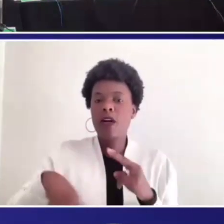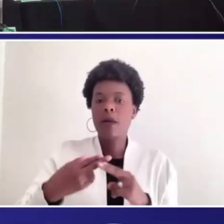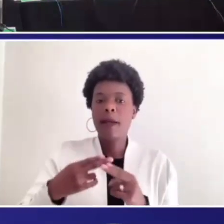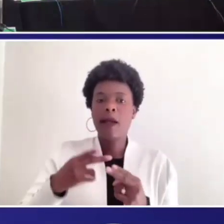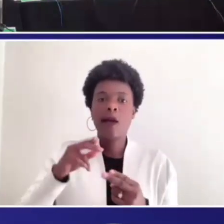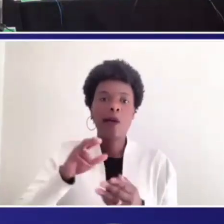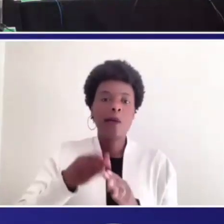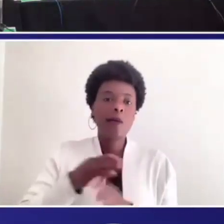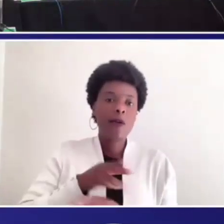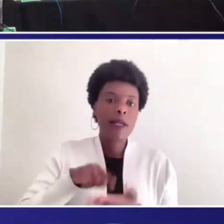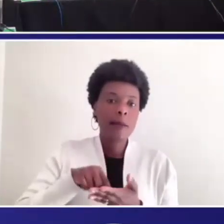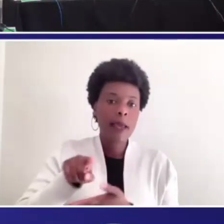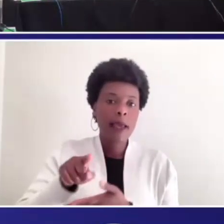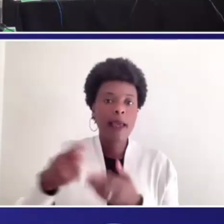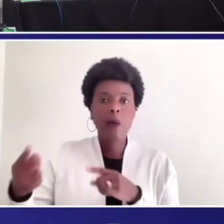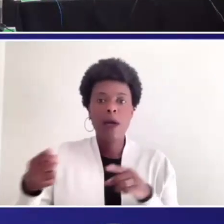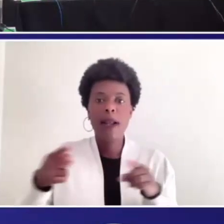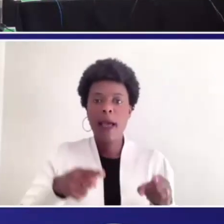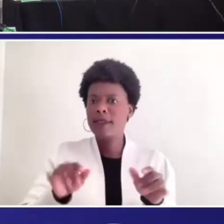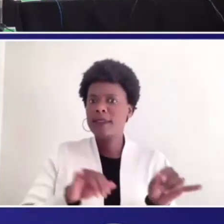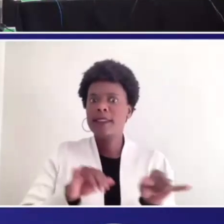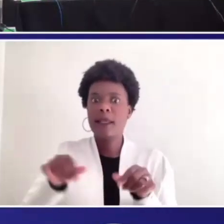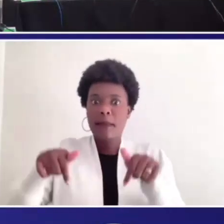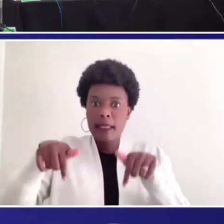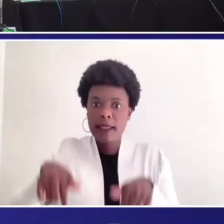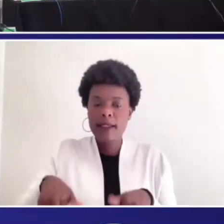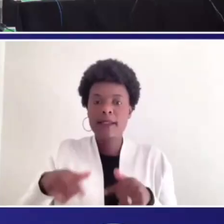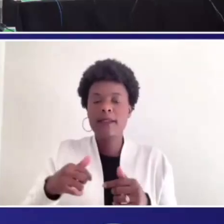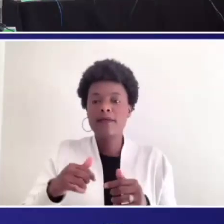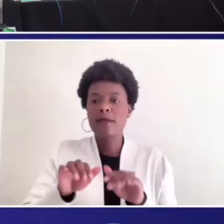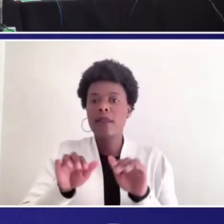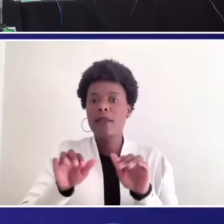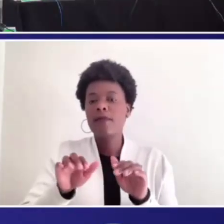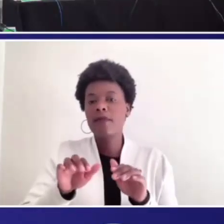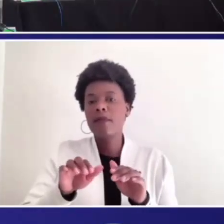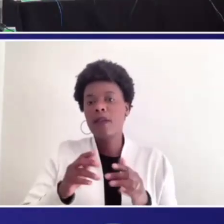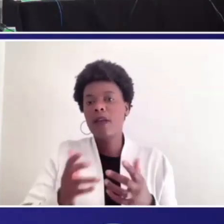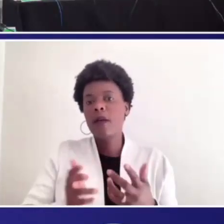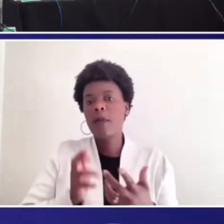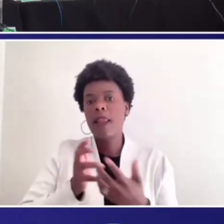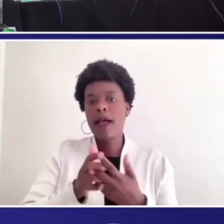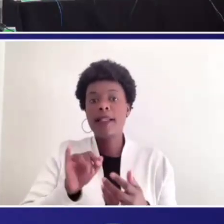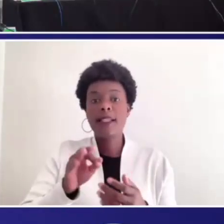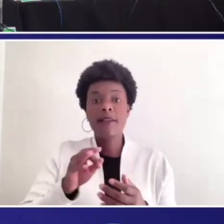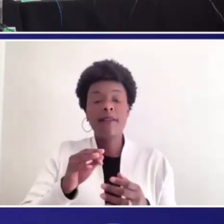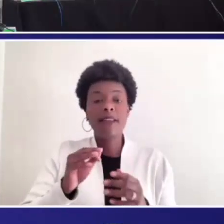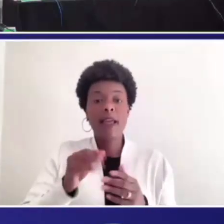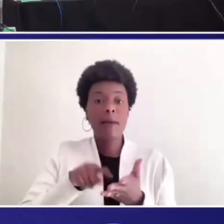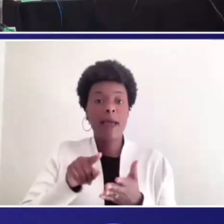that. The same principle applies if they give us extra money during that on-time -- or in that on-time payment,